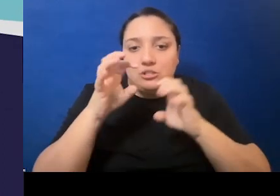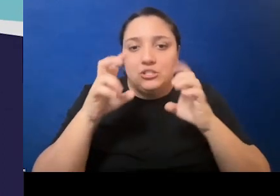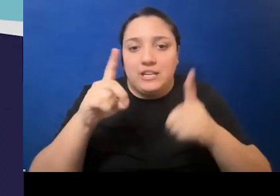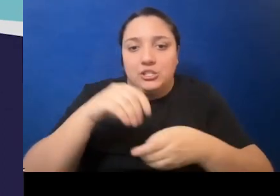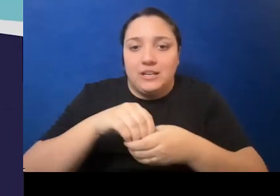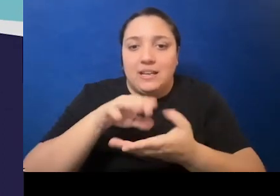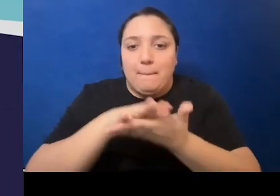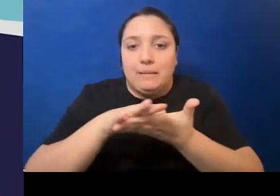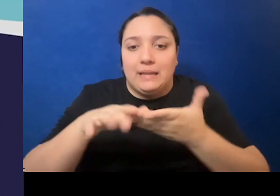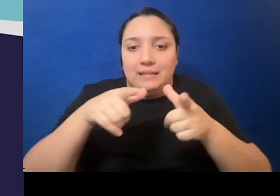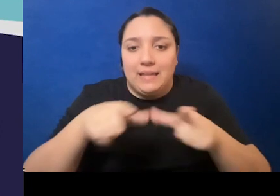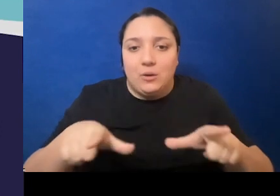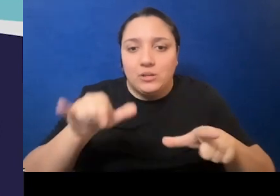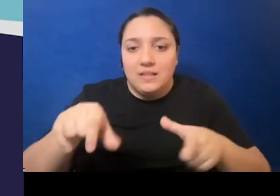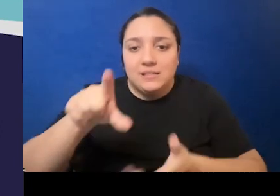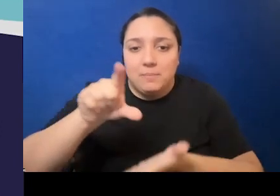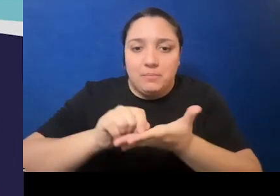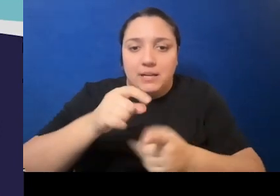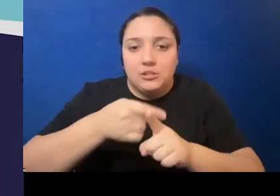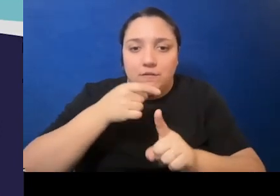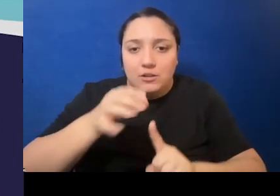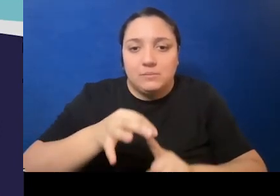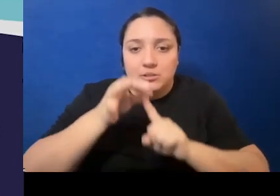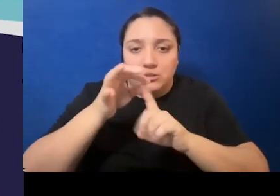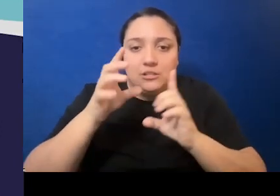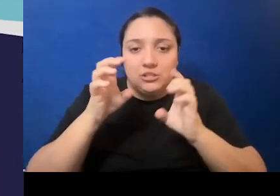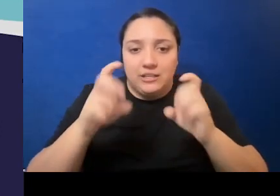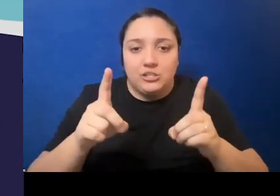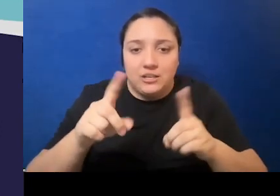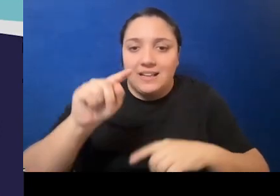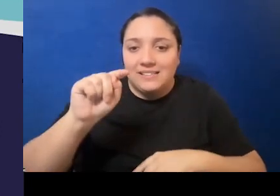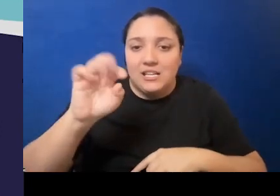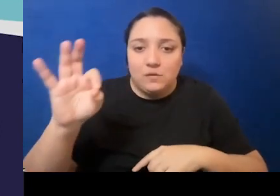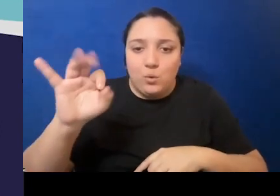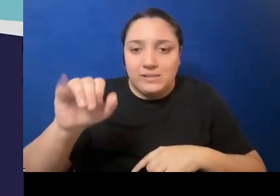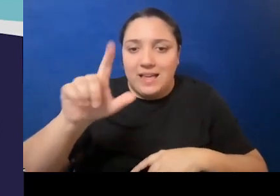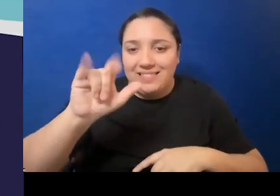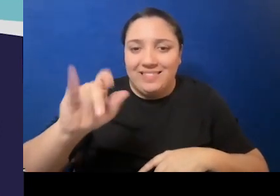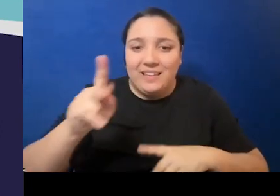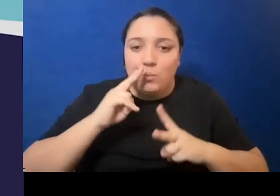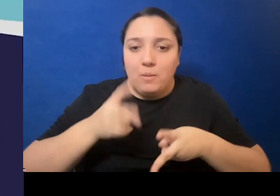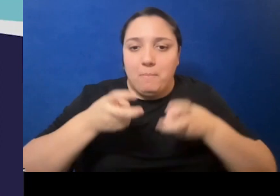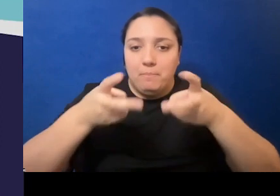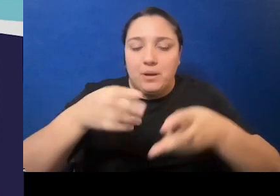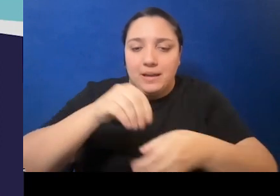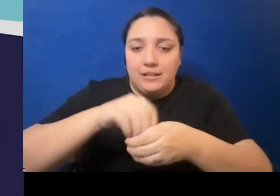AVAILABLE IN SPECIAL EDUCATION IN PLAIN LANGUAGE, IT IS A PUBLICATION OF THE SPECIAL EDUCATION TASK FORCE AND WE'LL